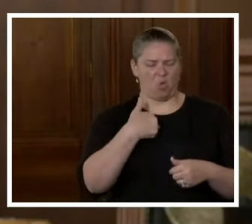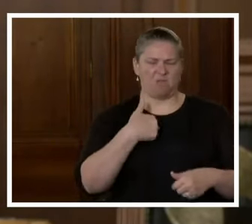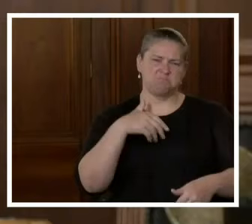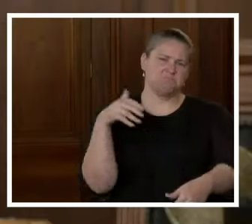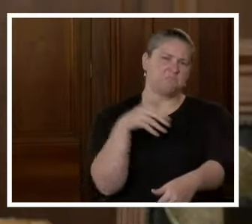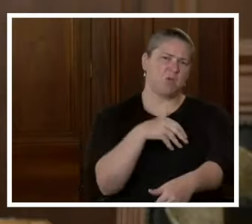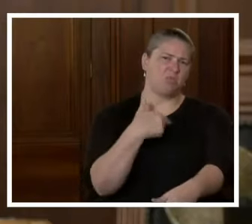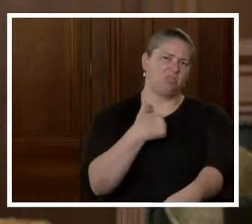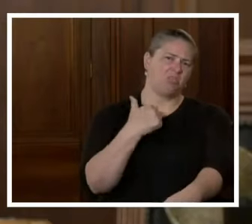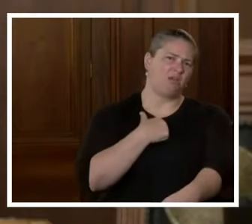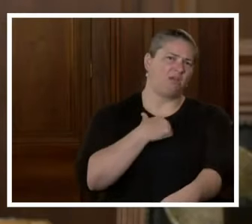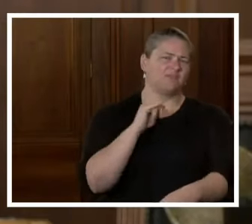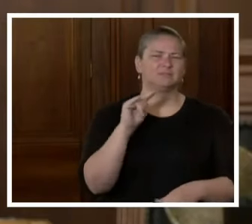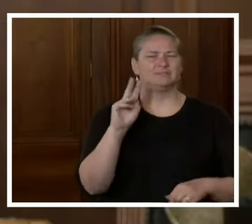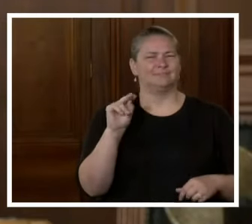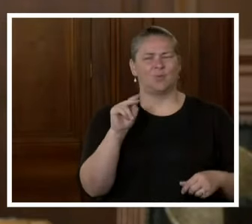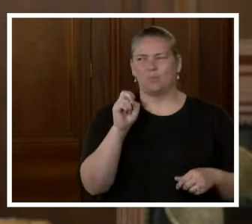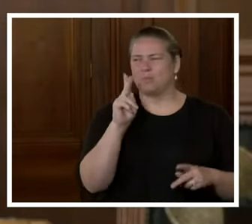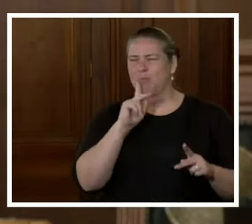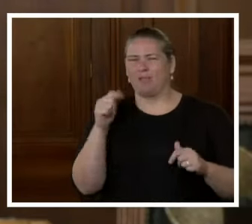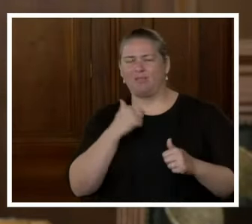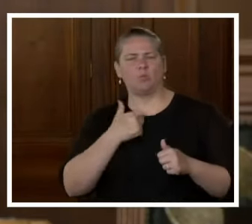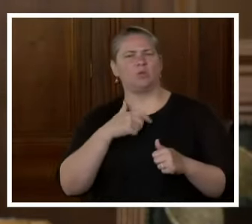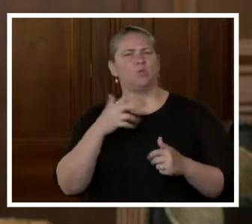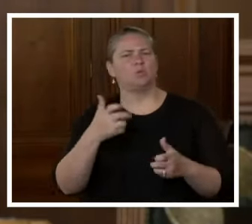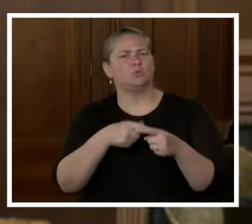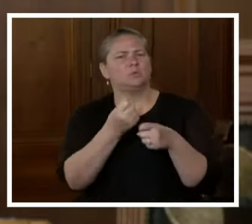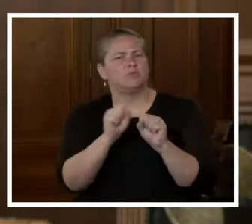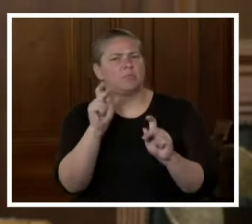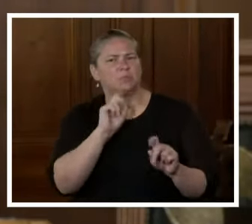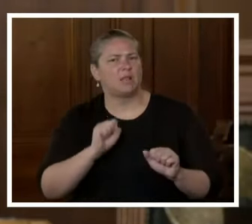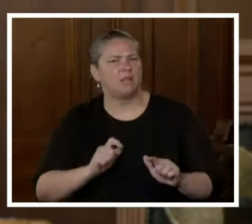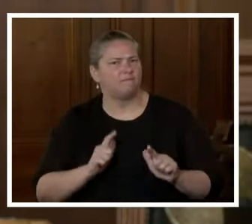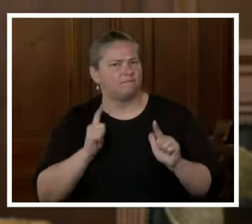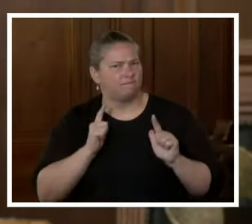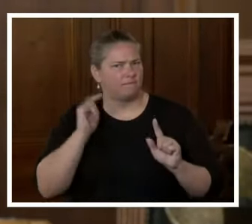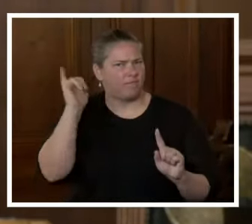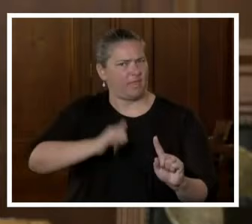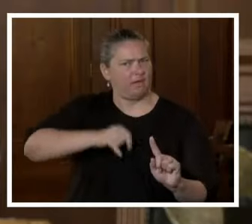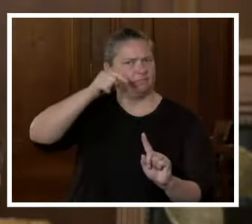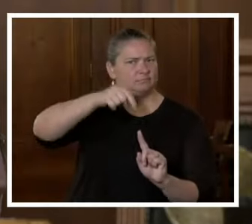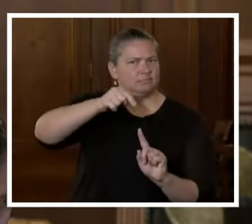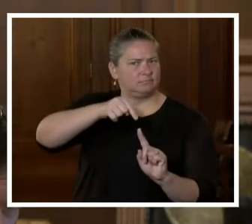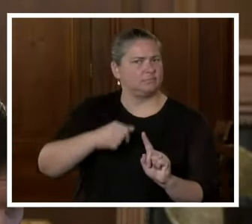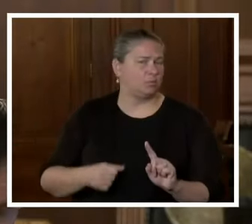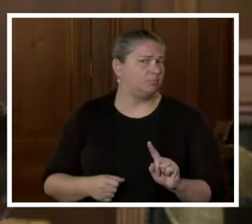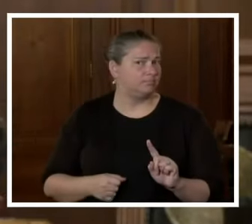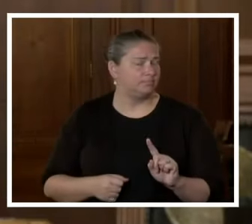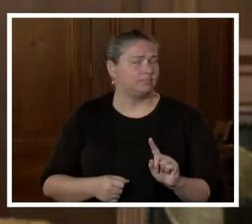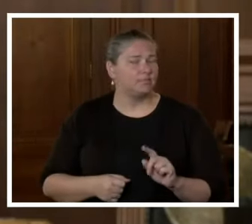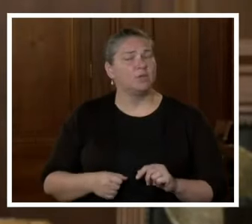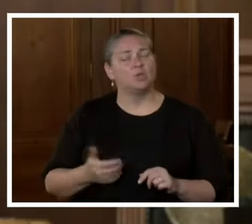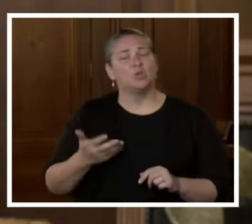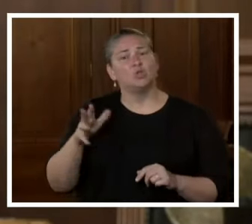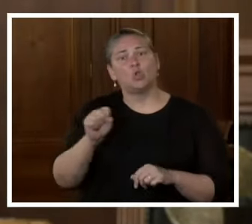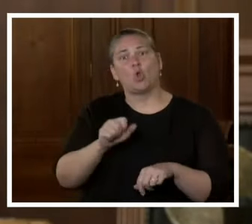JUST A COUPLE OF ACTS OF JUST